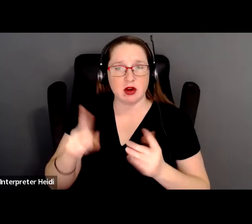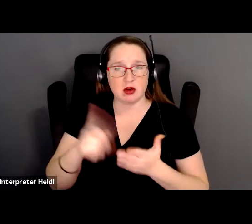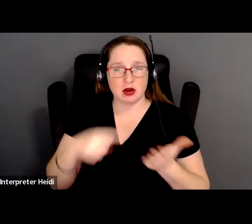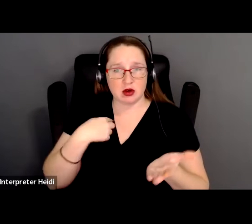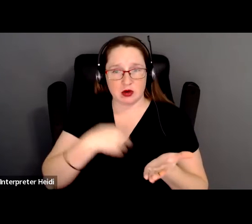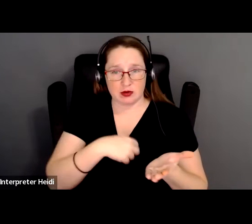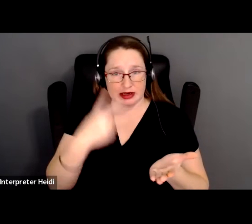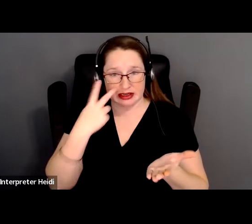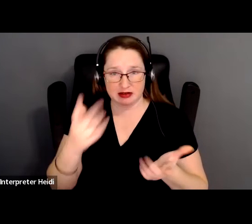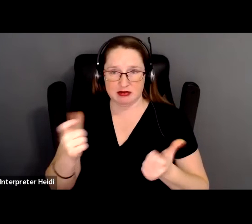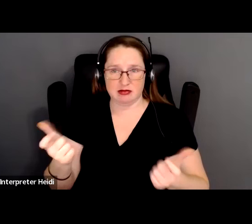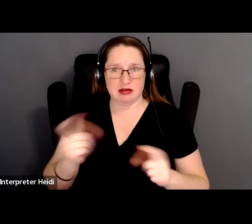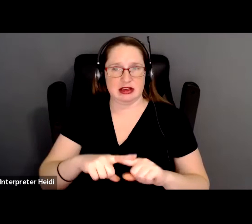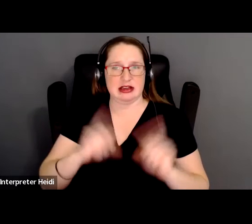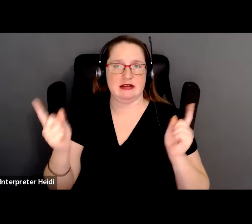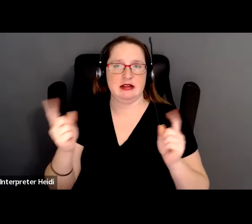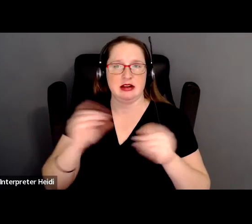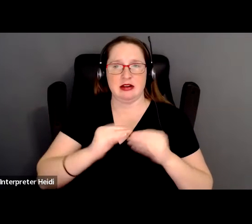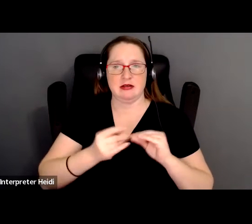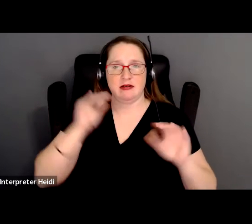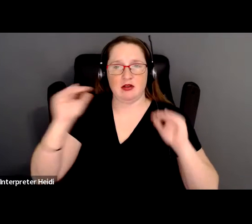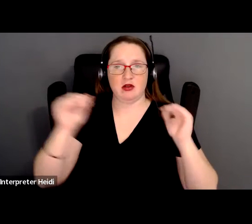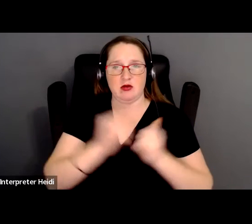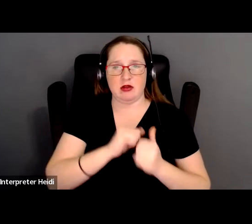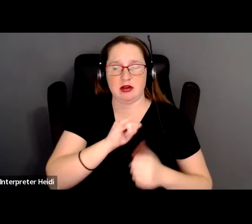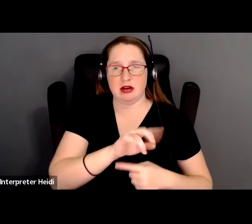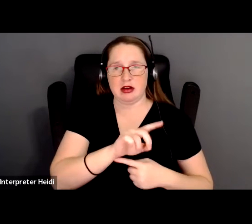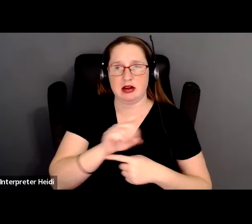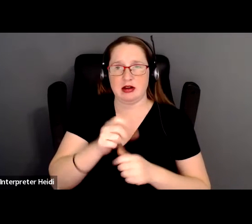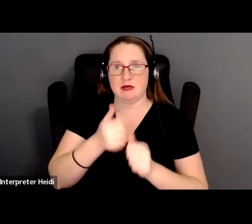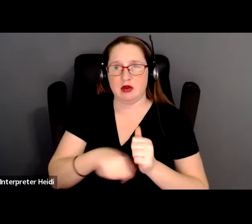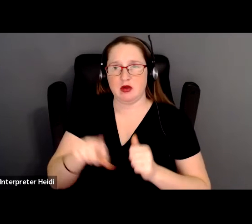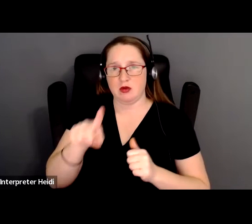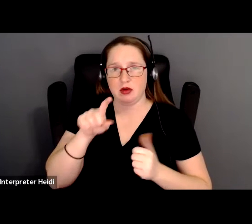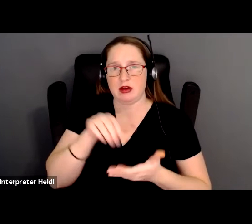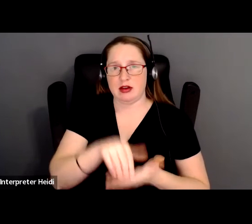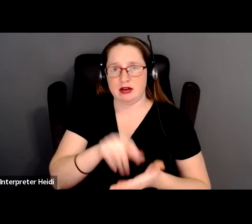is huge differences in the number of adults with Idd per 100,000 of the State population.